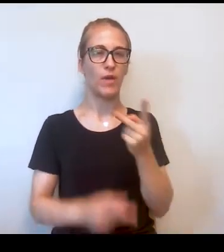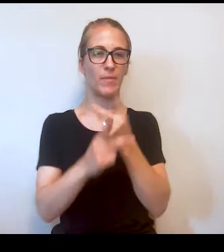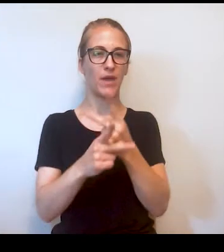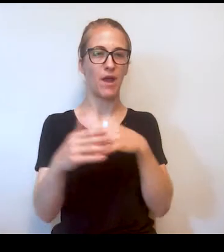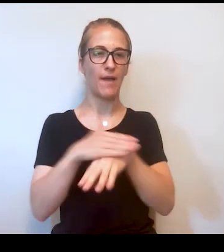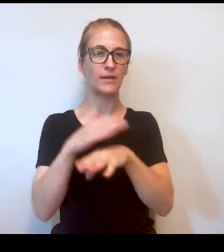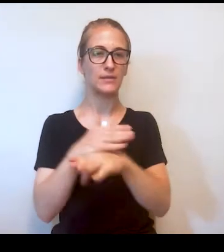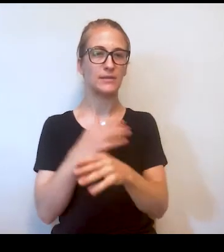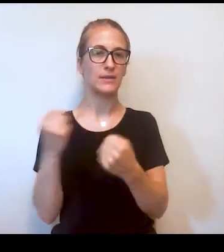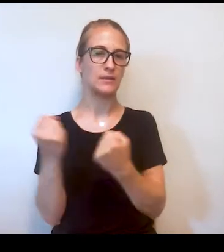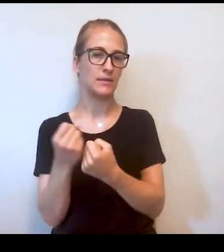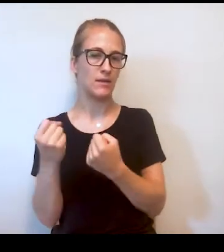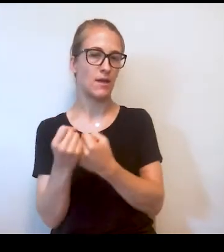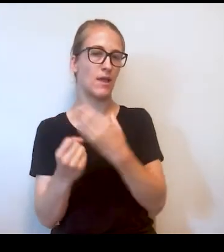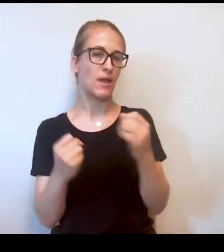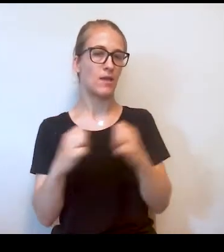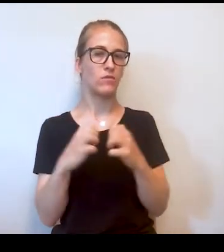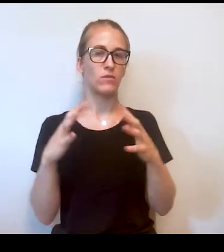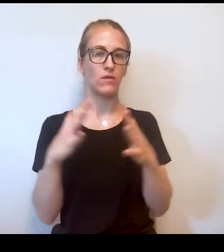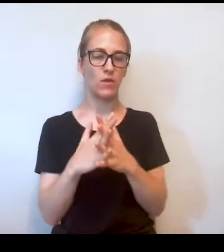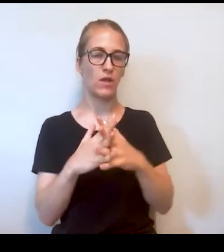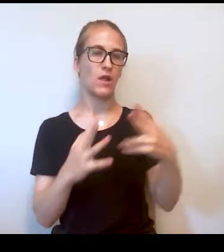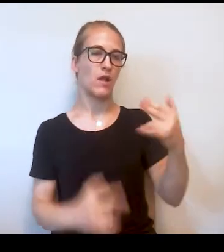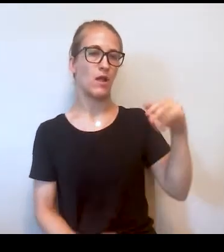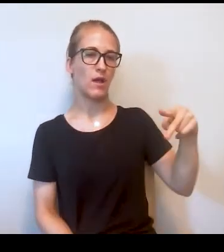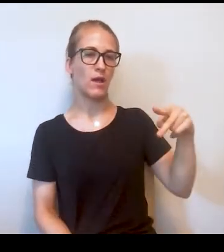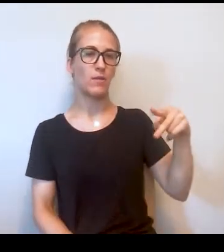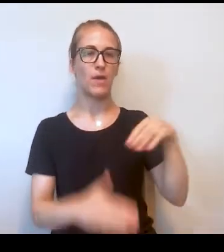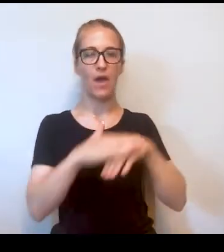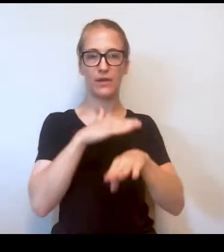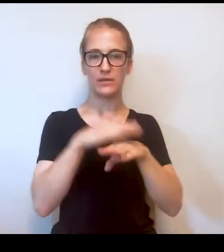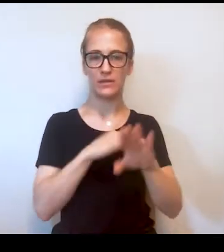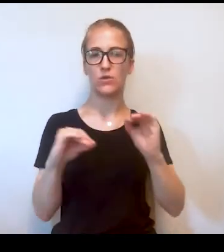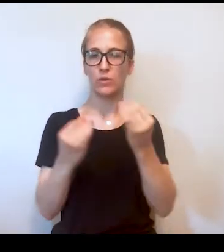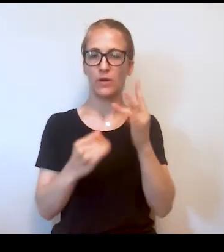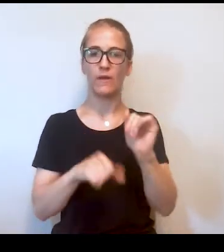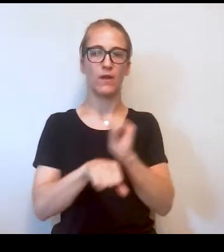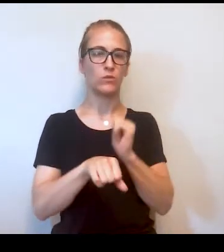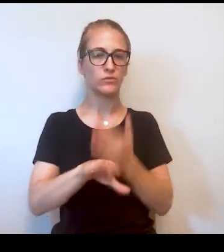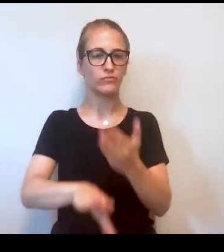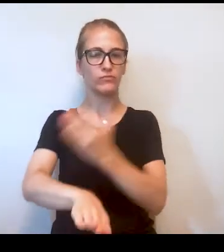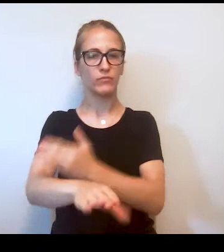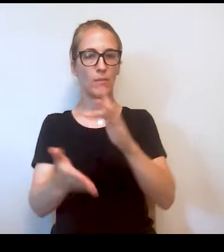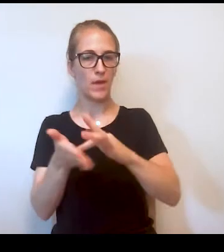and the co-creators of Hyp-ACCESS, an organization that works to traverse medical research,